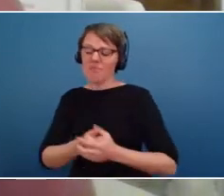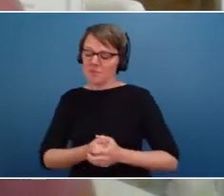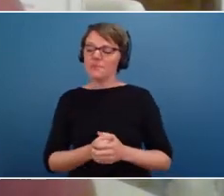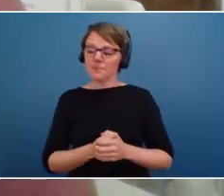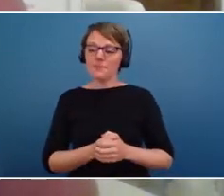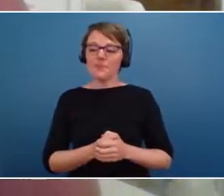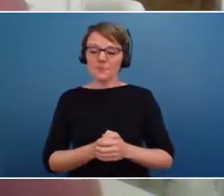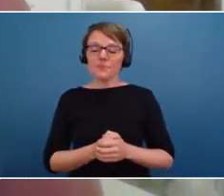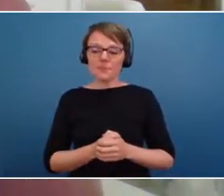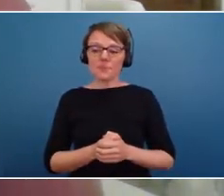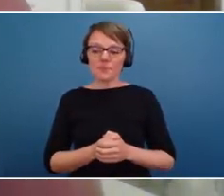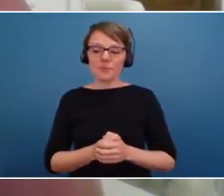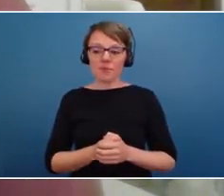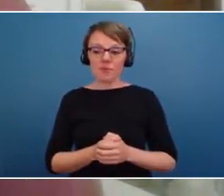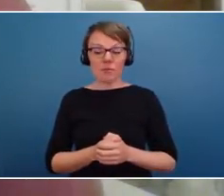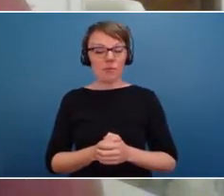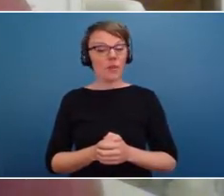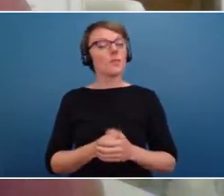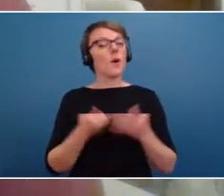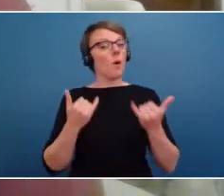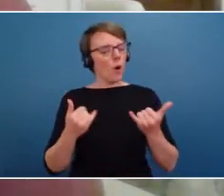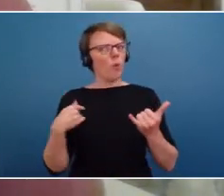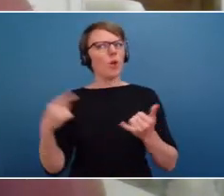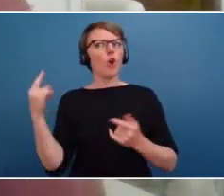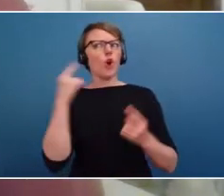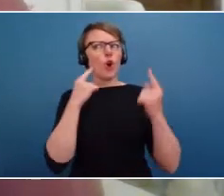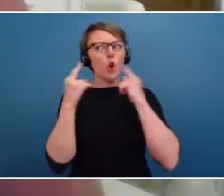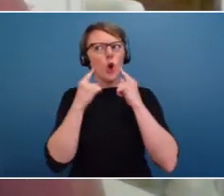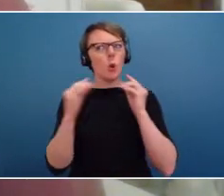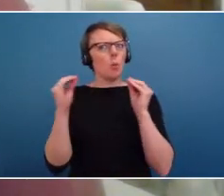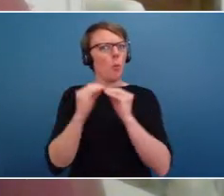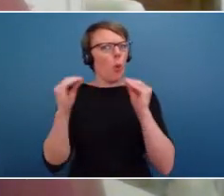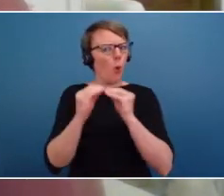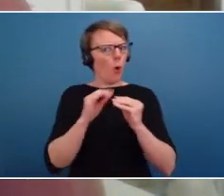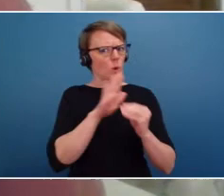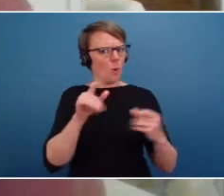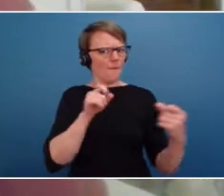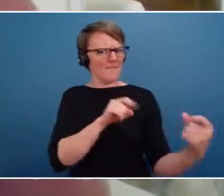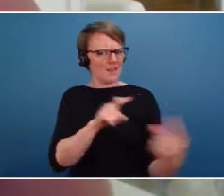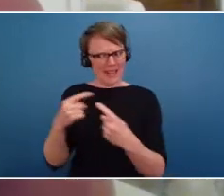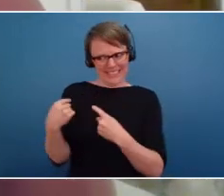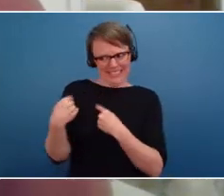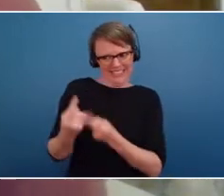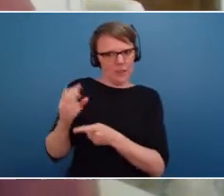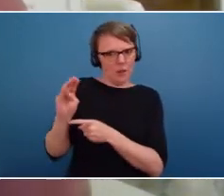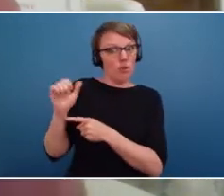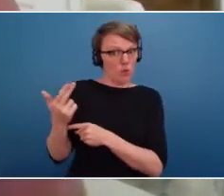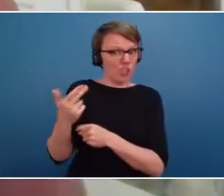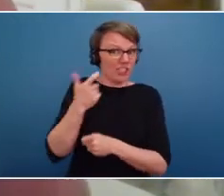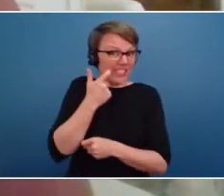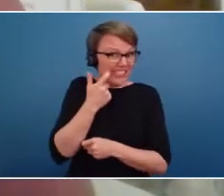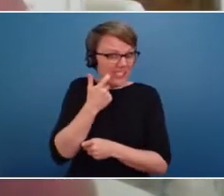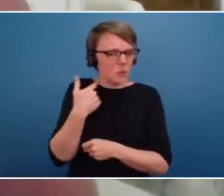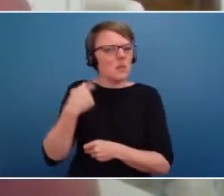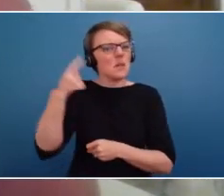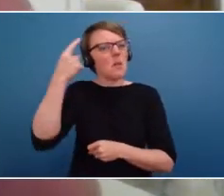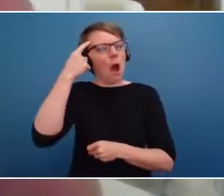So much so that, when we started hearing more feedback in March, we thought maybe we could do something again.